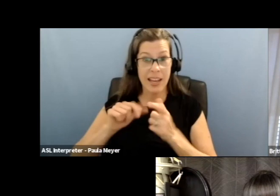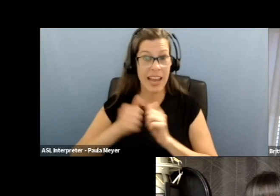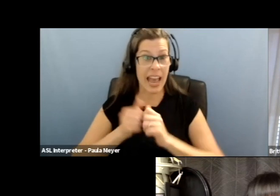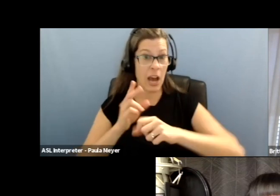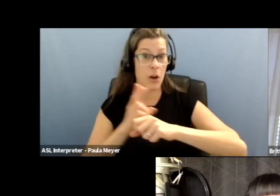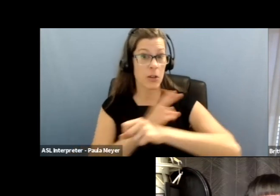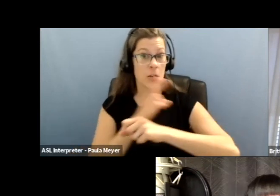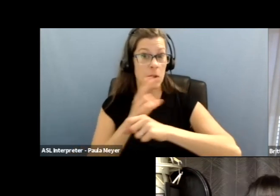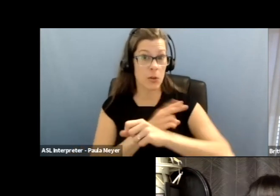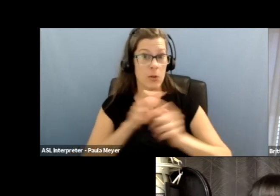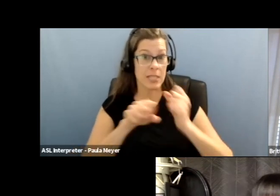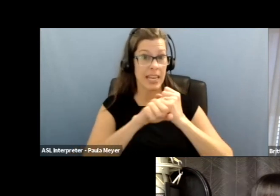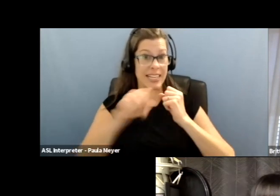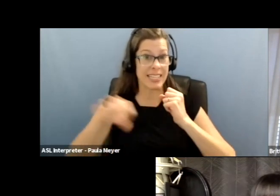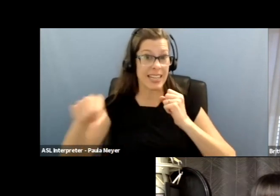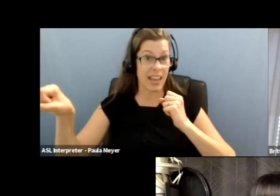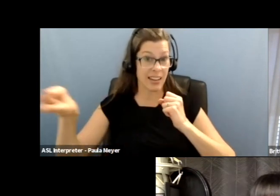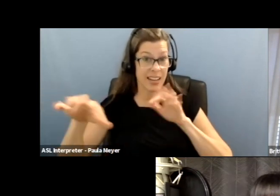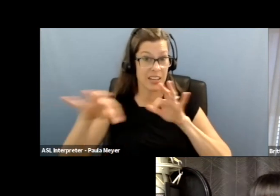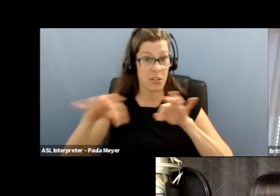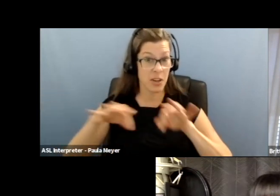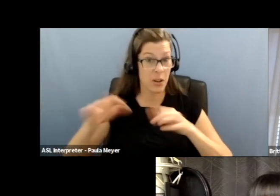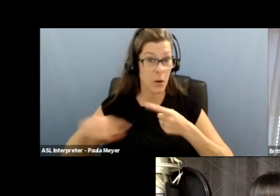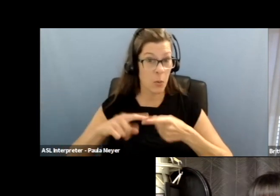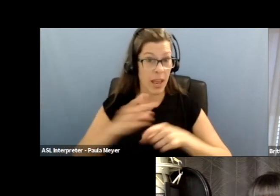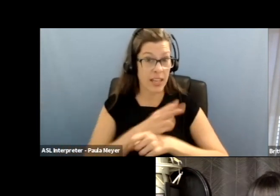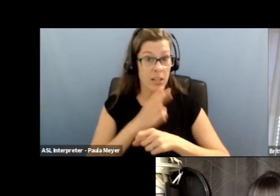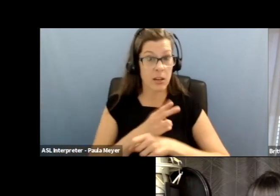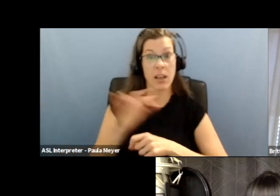Extended descriptions are usually more in an educational setting.